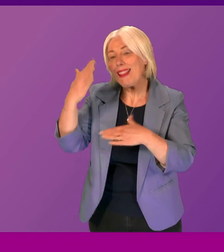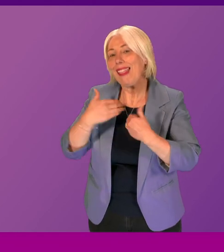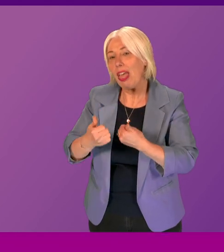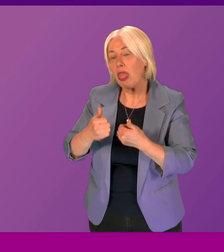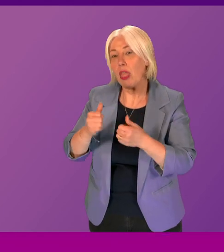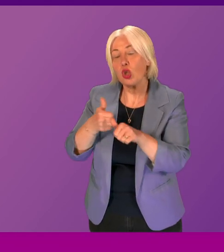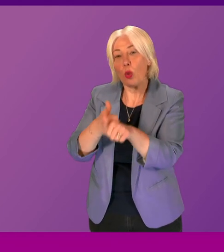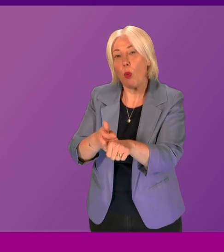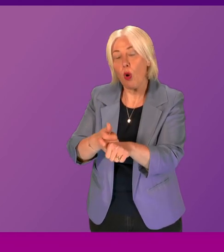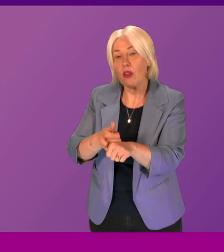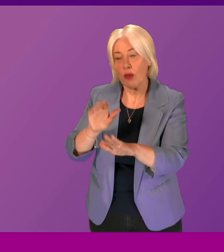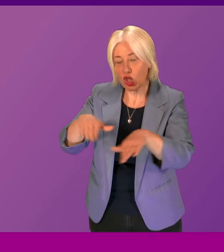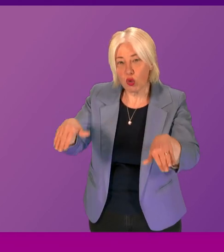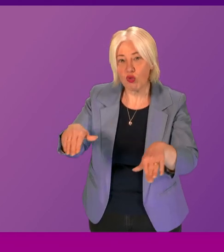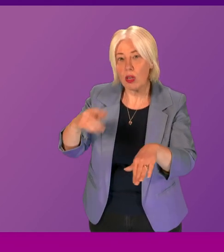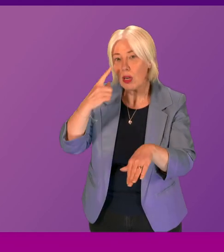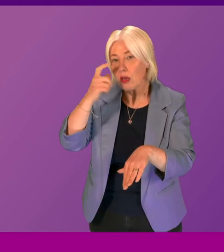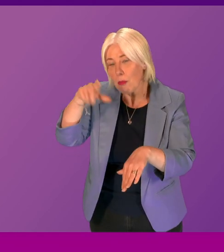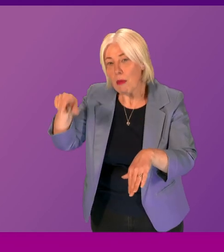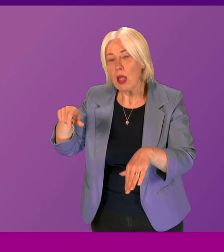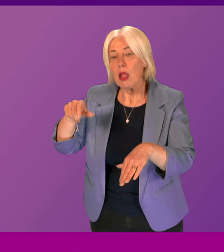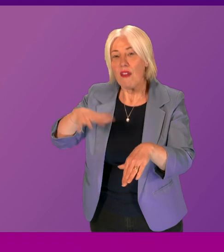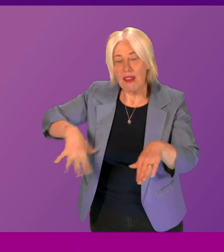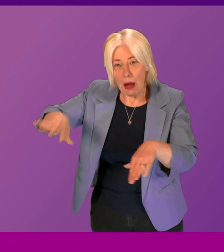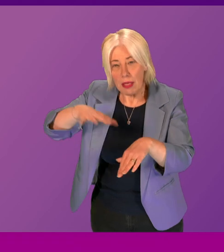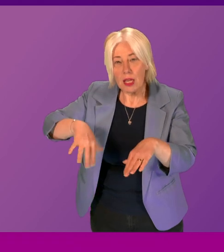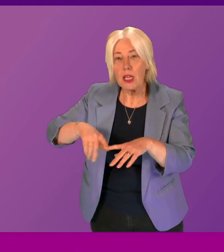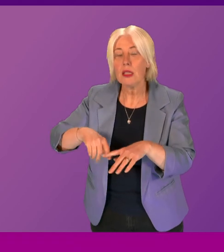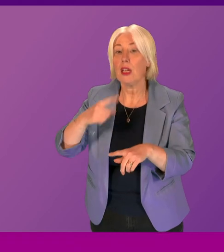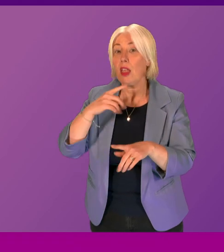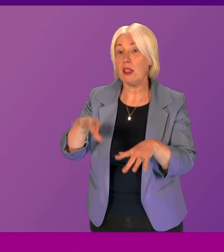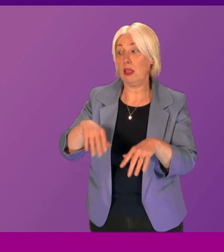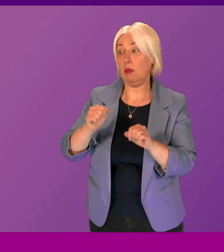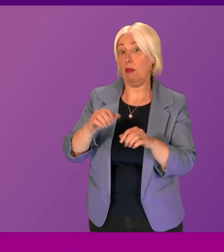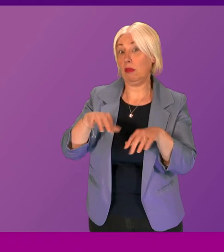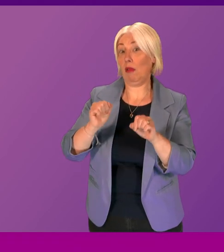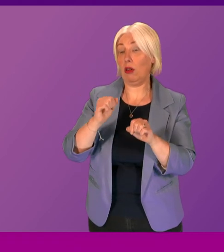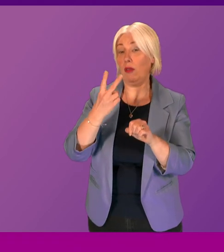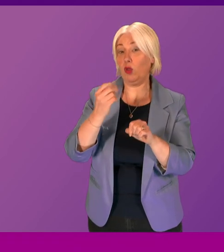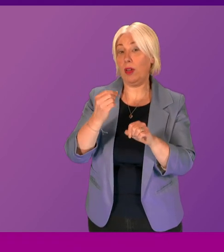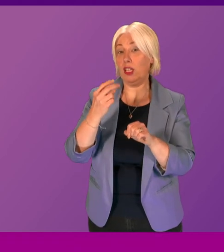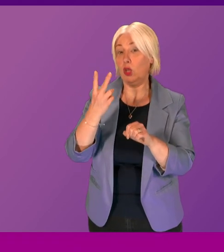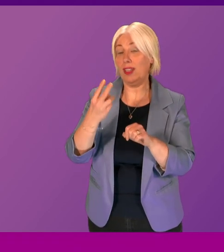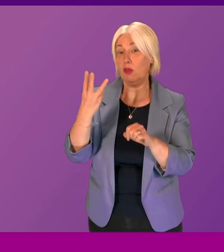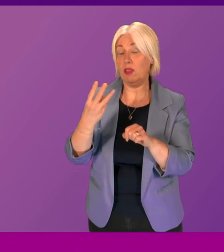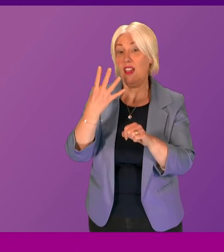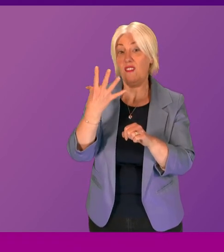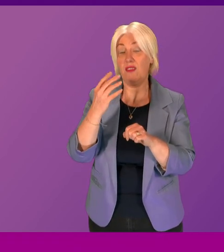According to local authority reports, more than 58,000 children, young people and their